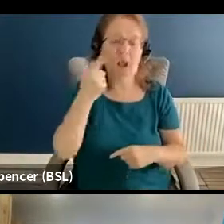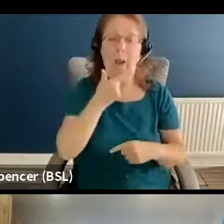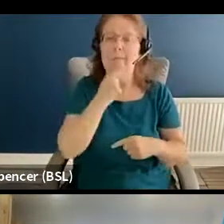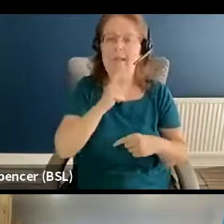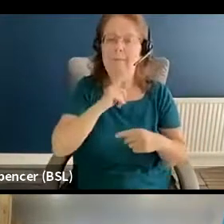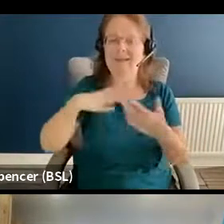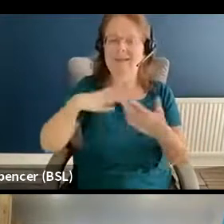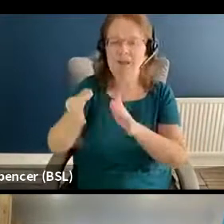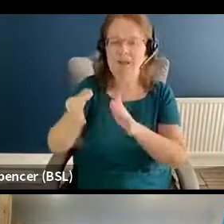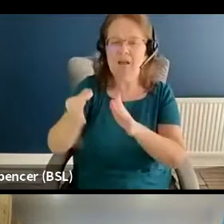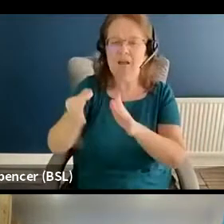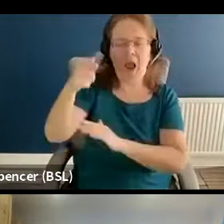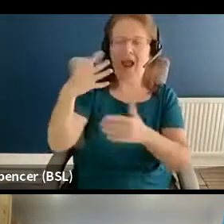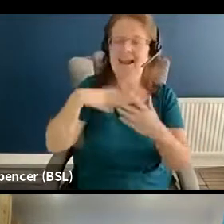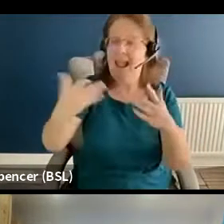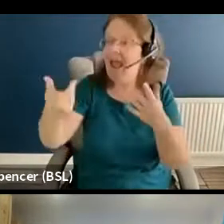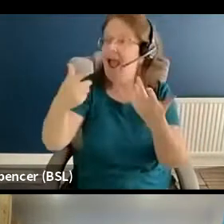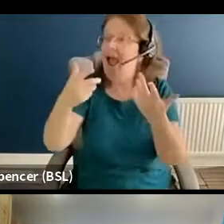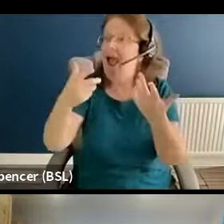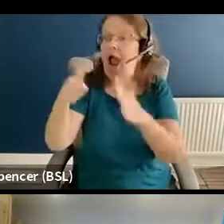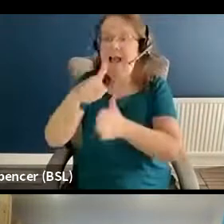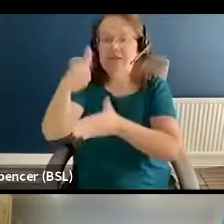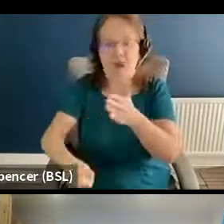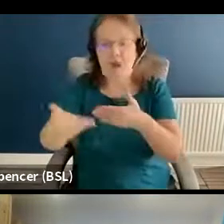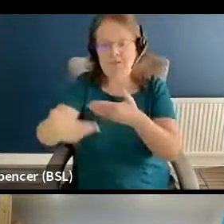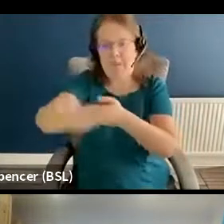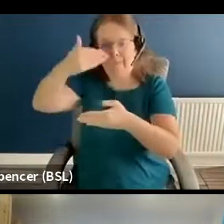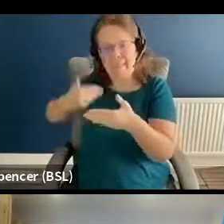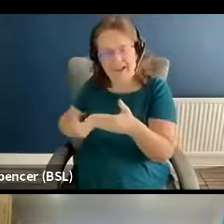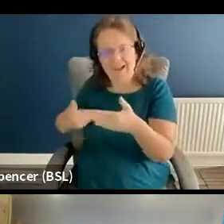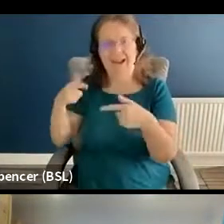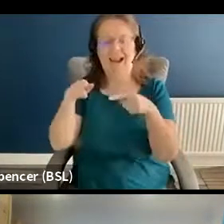to embed accessibility from the very beginning and keep it going all the way through.